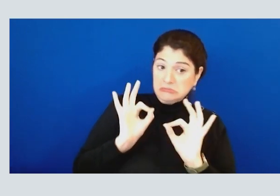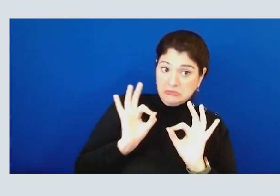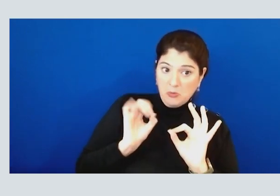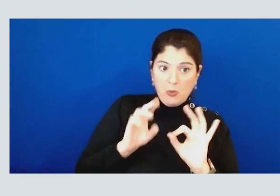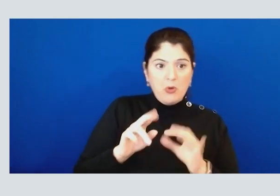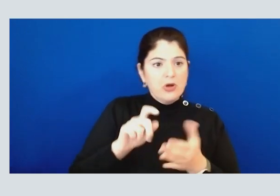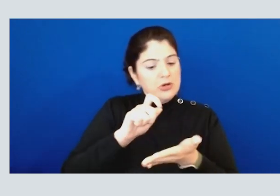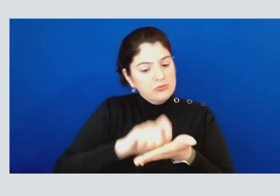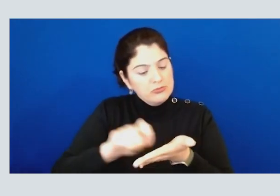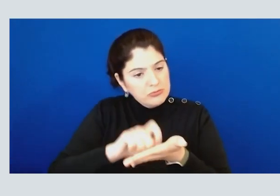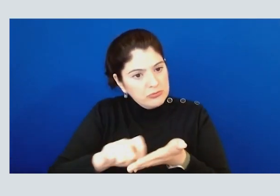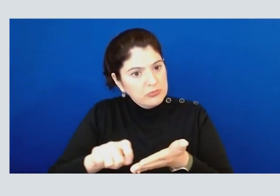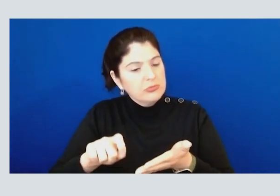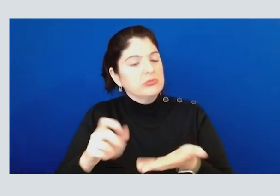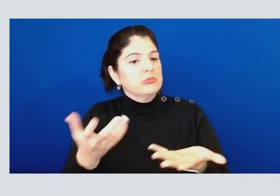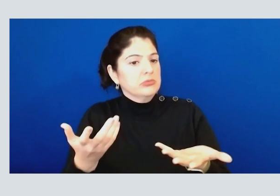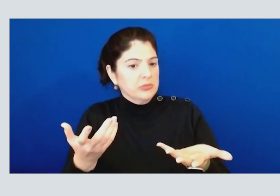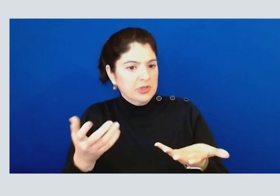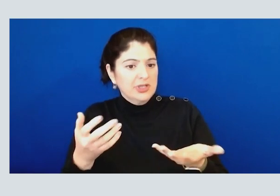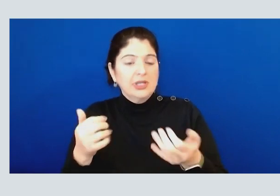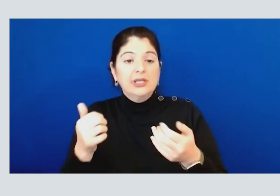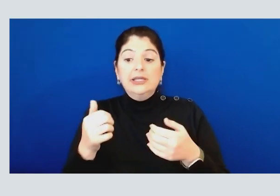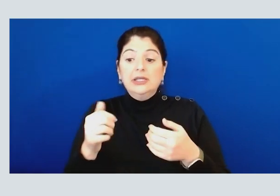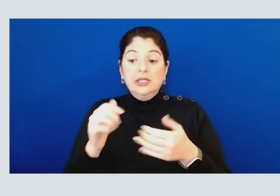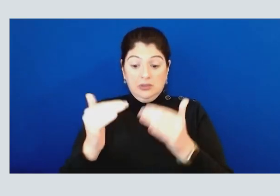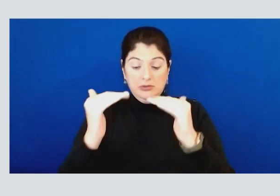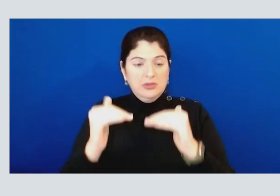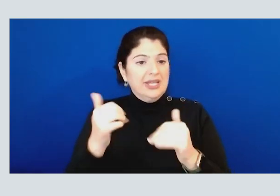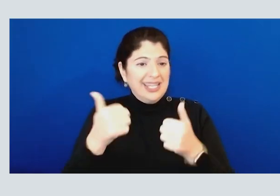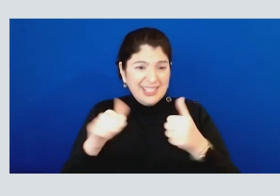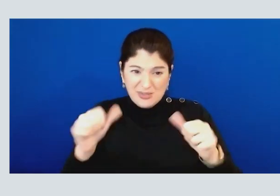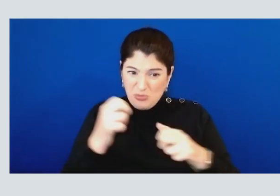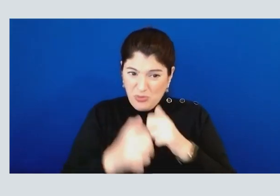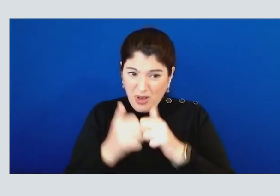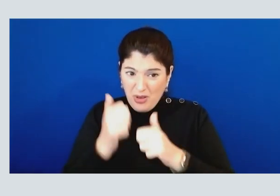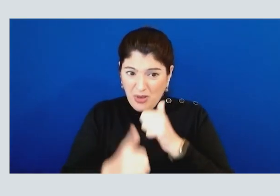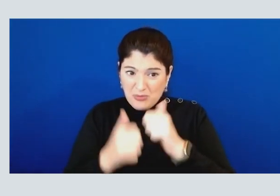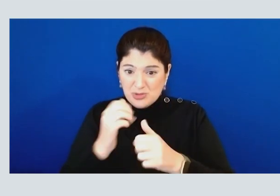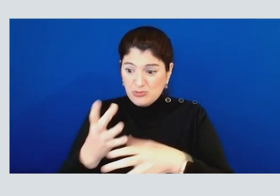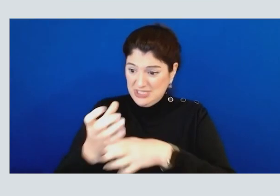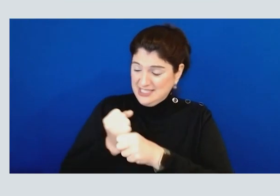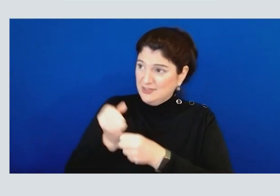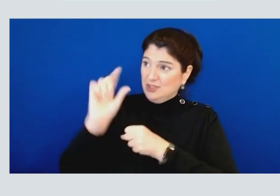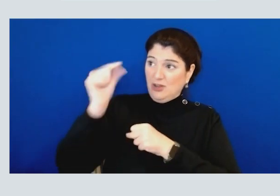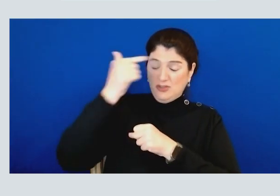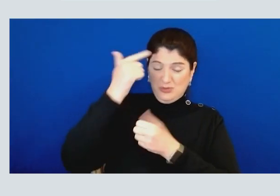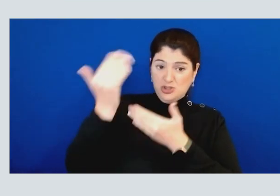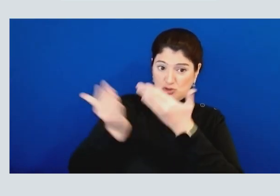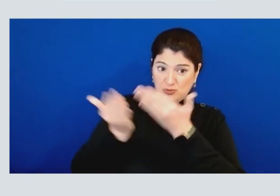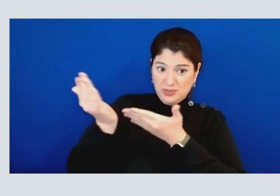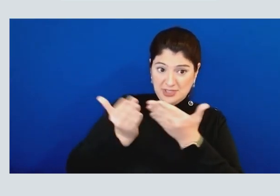have you had any problems getting services or benefits in New York State? If you say yes, you'll see a range of options